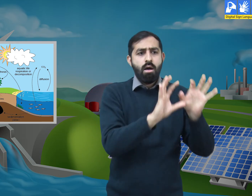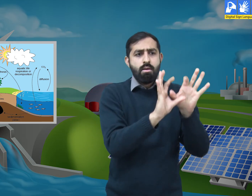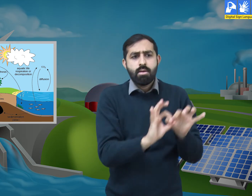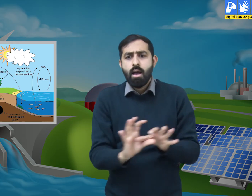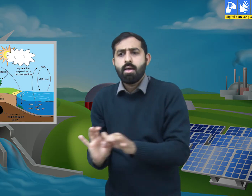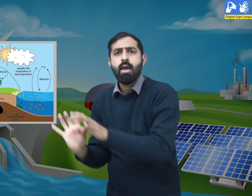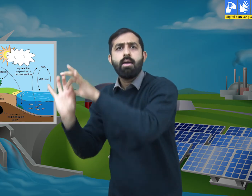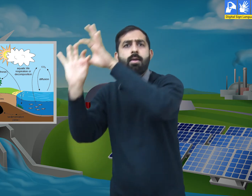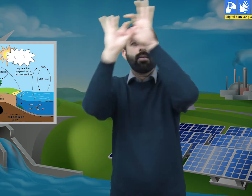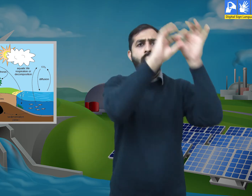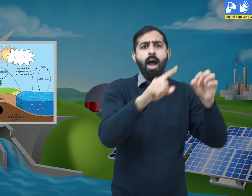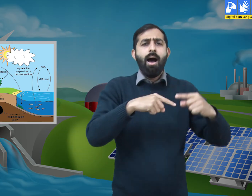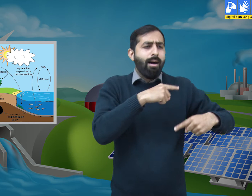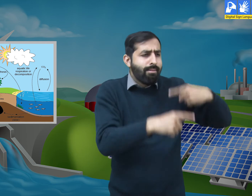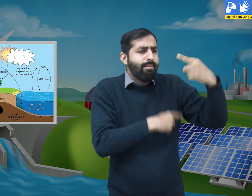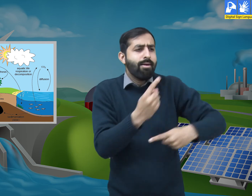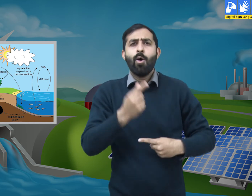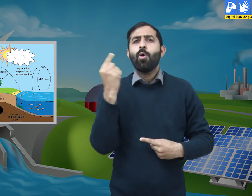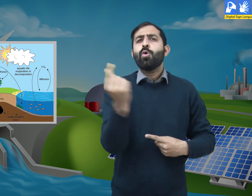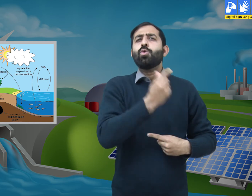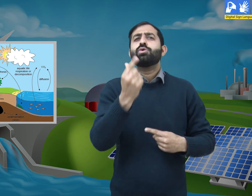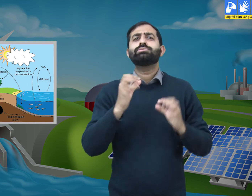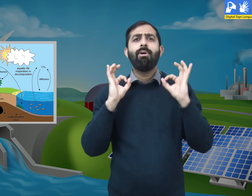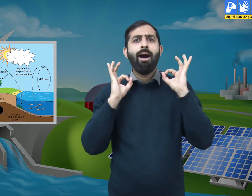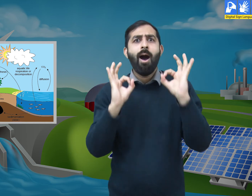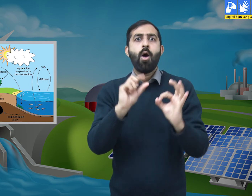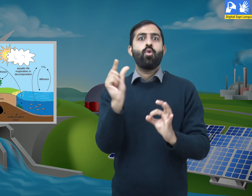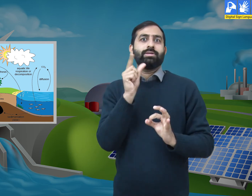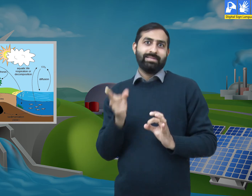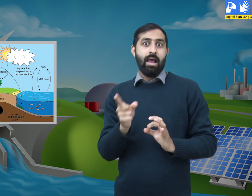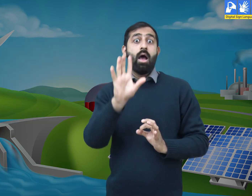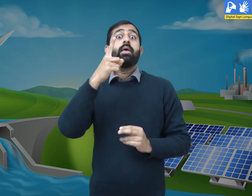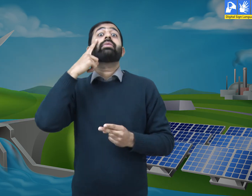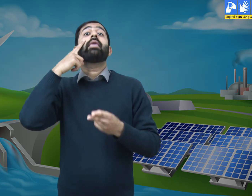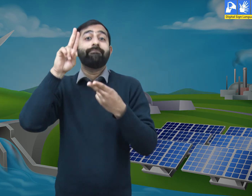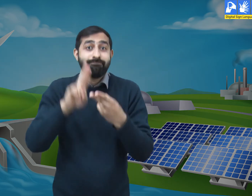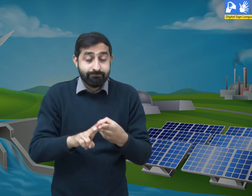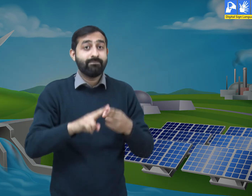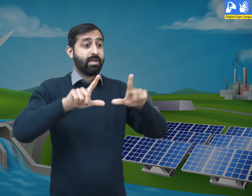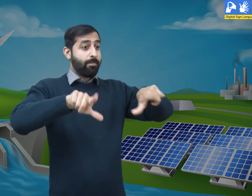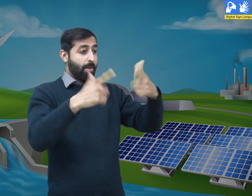back into the atmosphere when the fuel is burned. So fossil fuels are used in the carbon cycle.